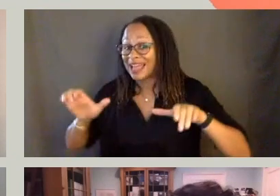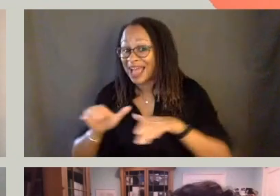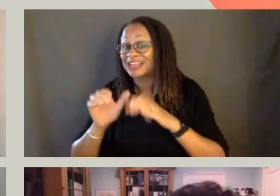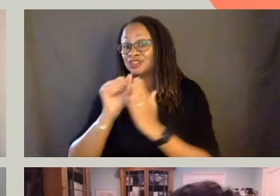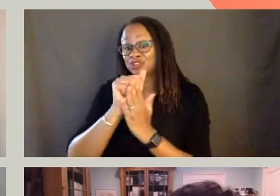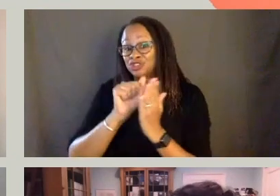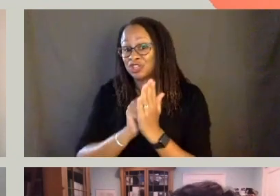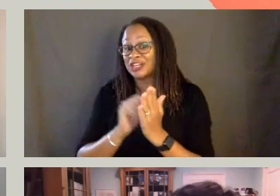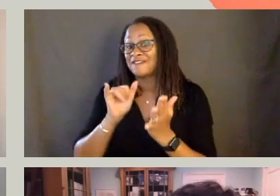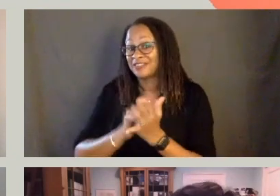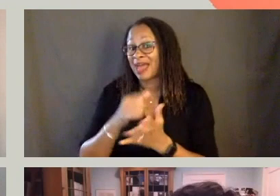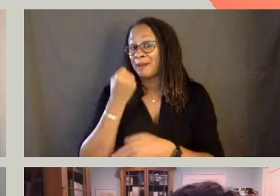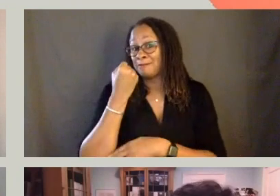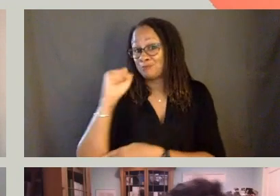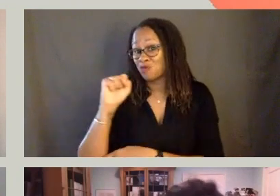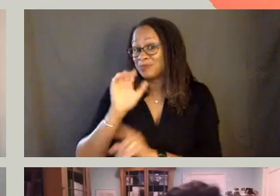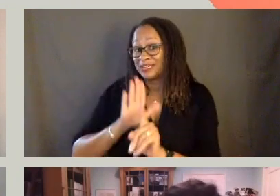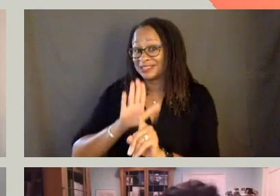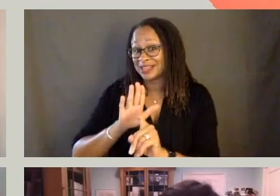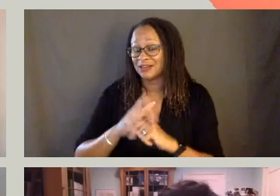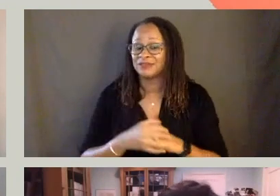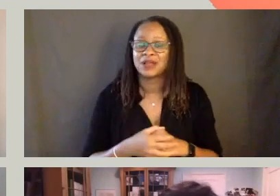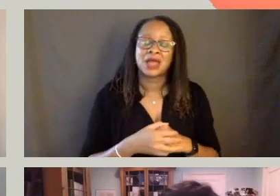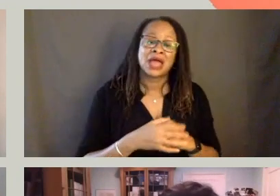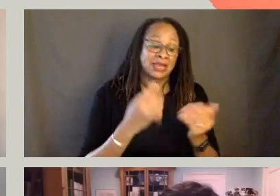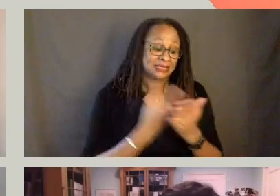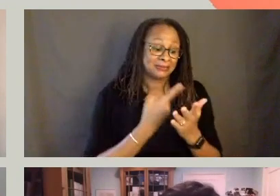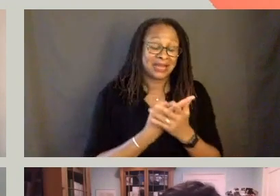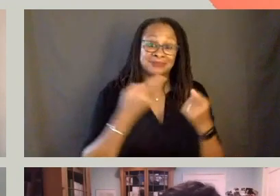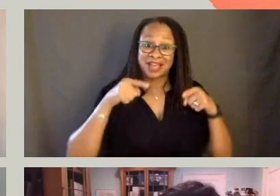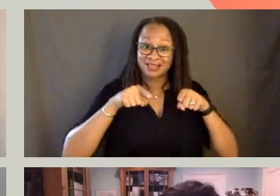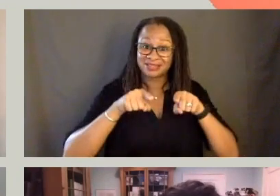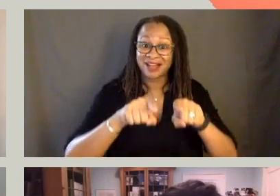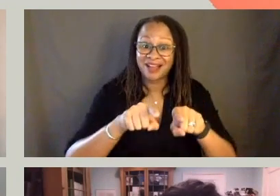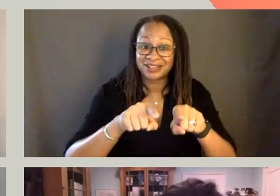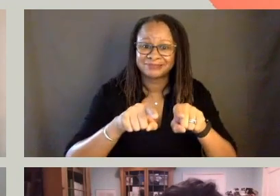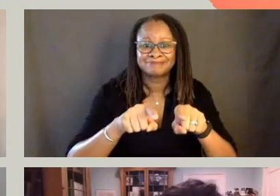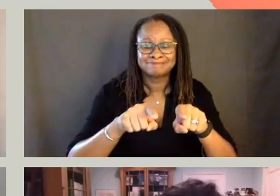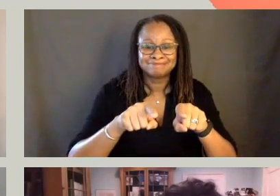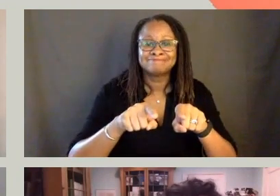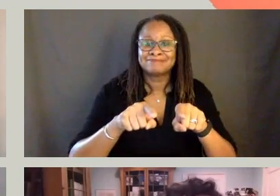of that movement itself. And sometimes those things align in which case it's a beautiful virtuous cycle,